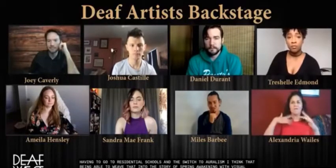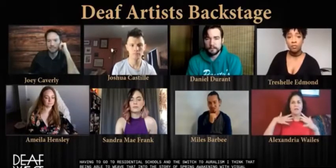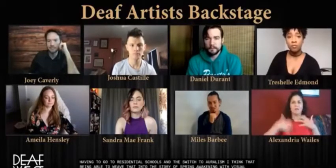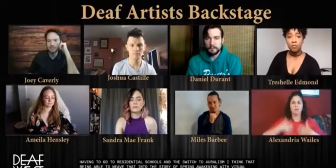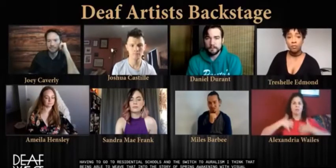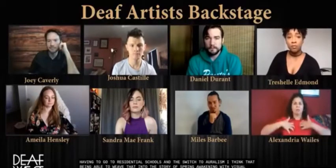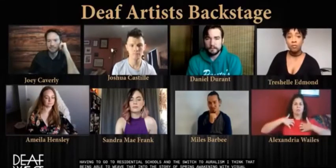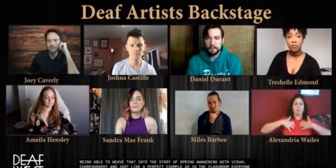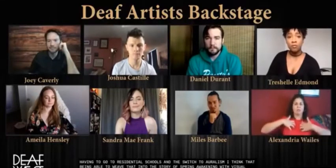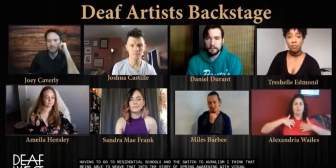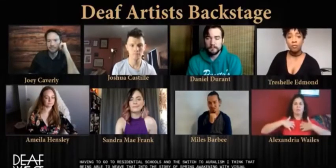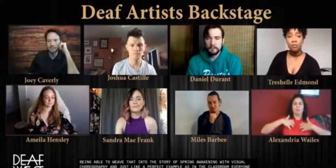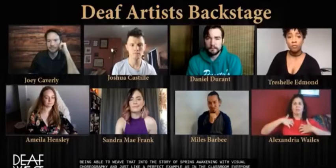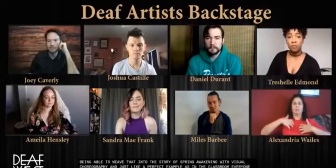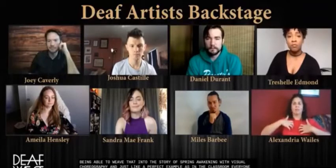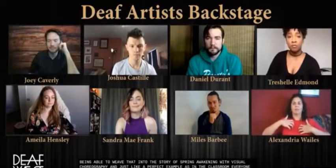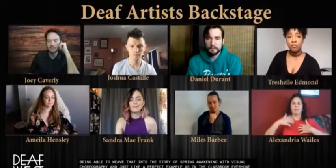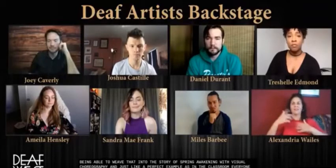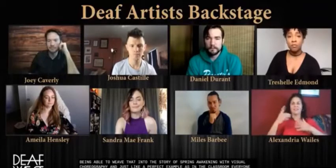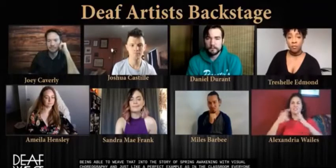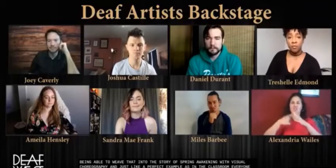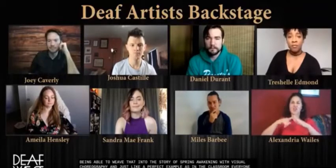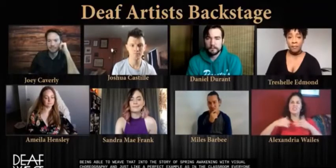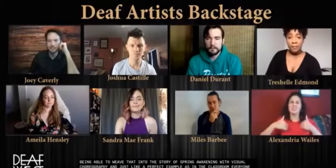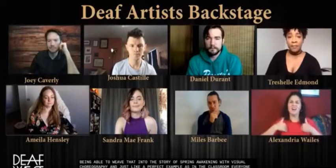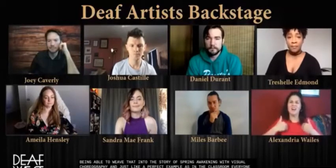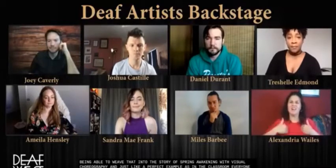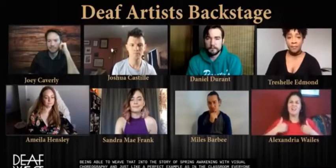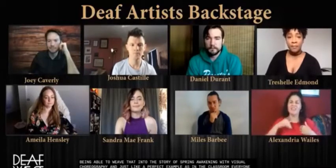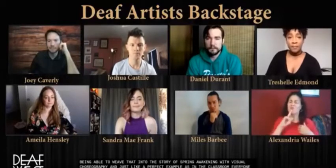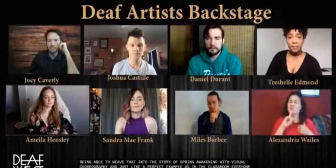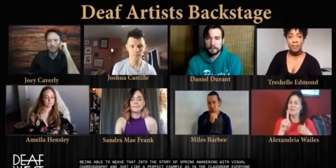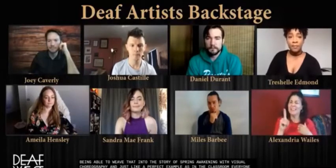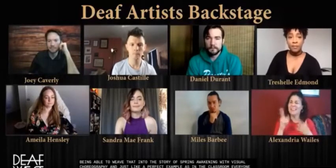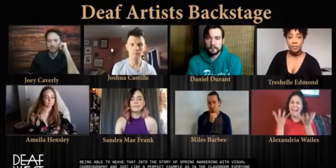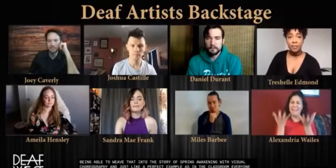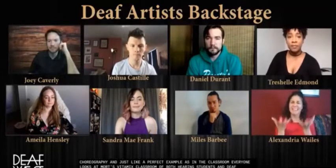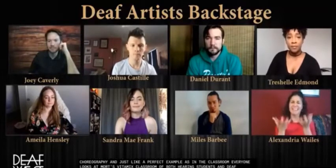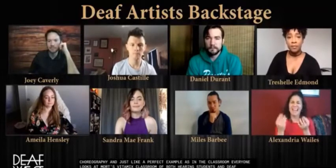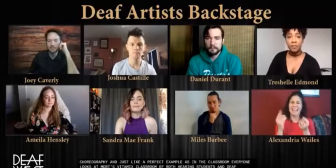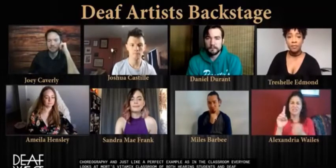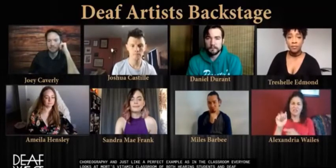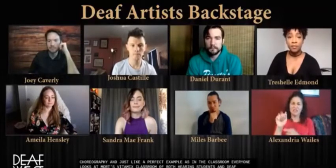Moritz misses something in that moment or is successful in producing that speech. And he's very young.